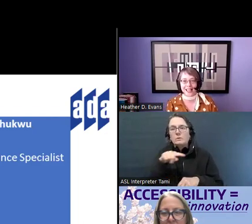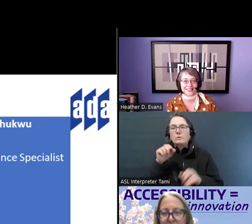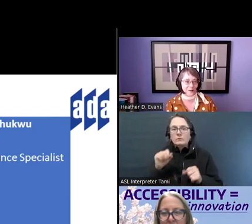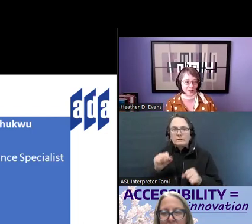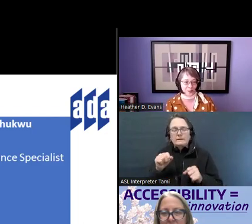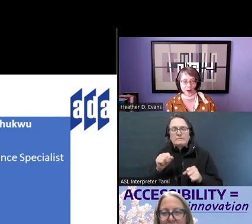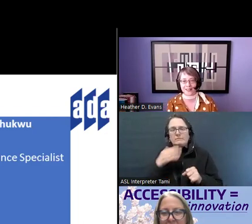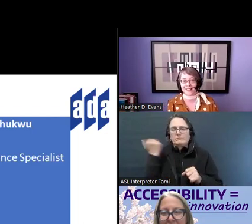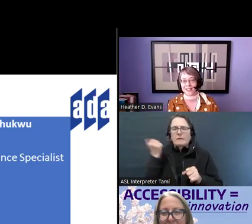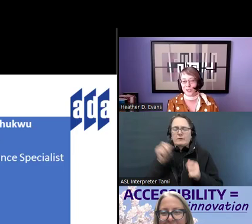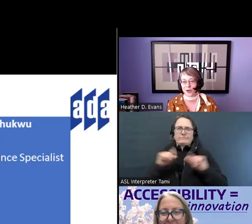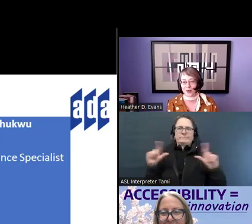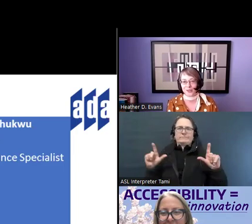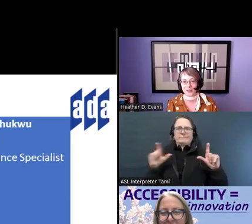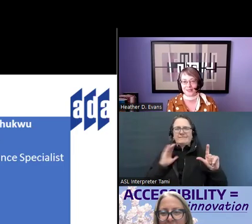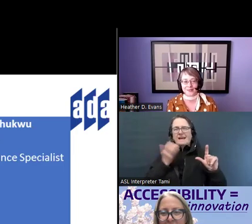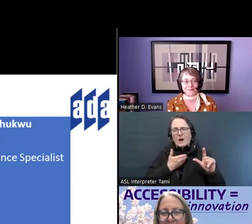as they respond to our questions.